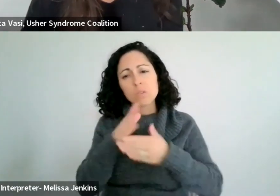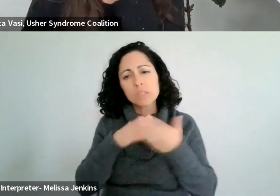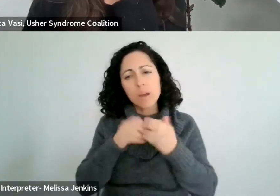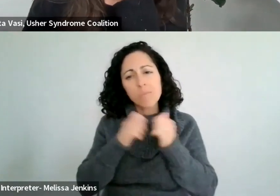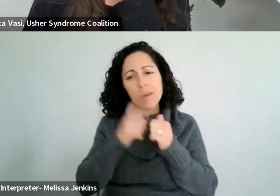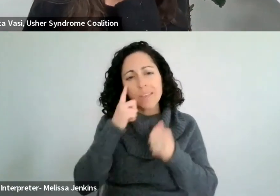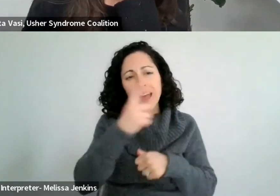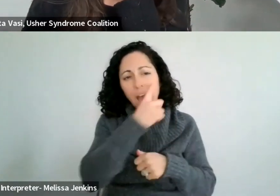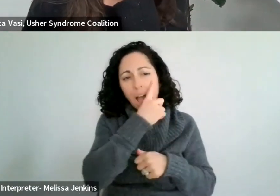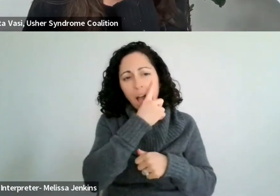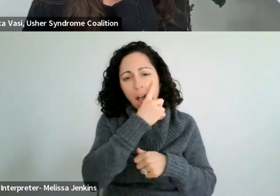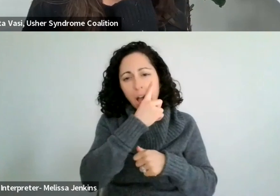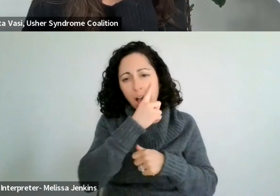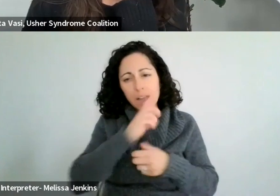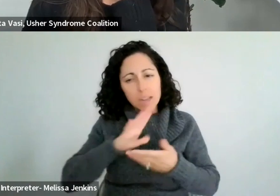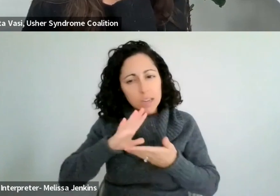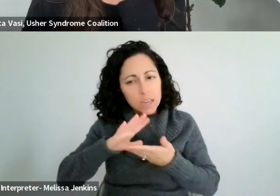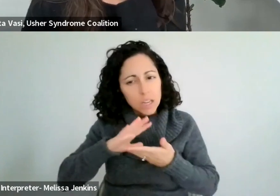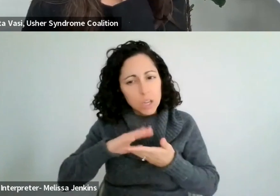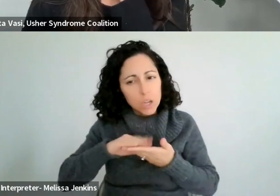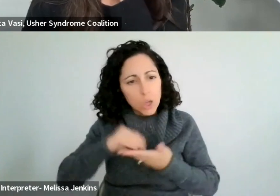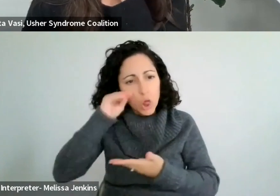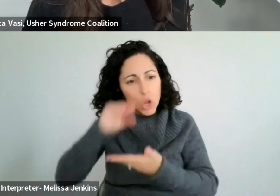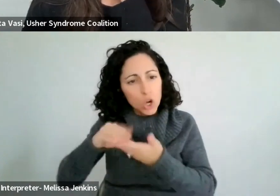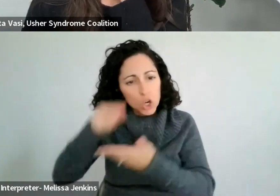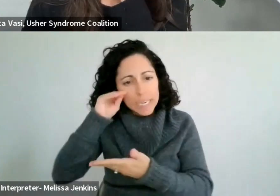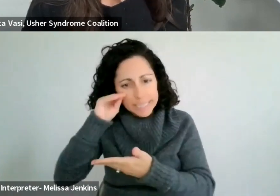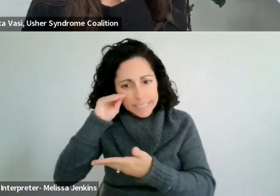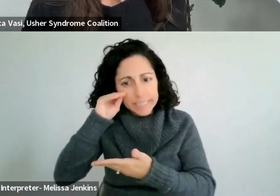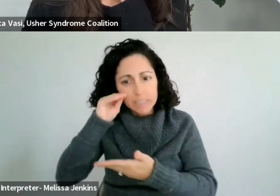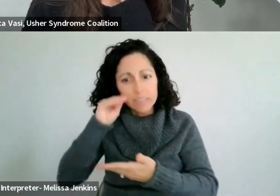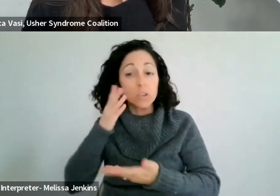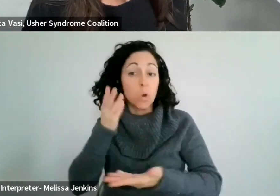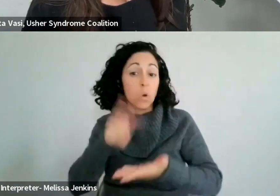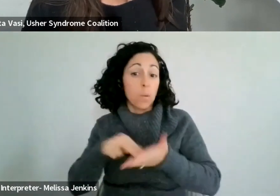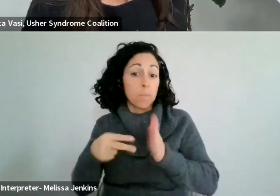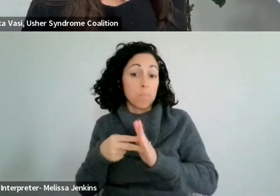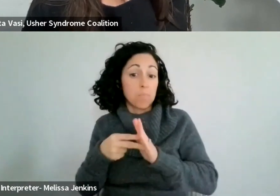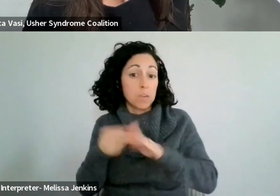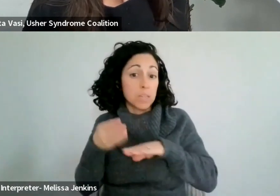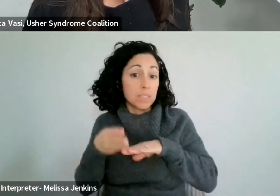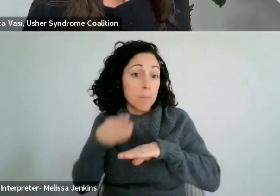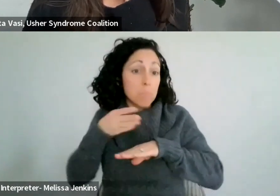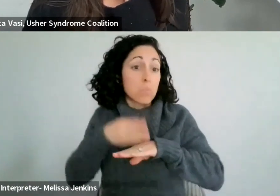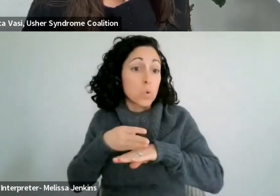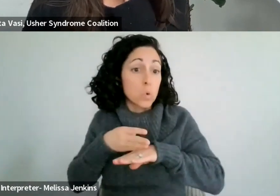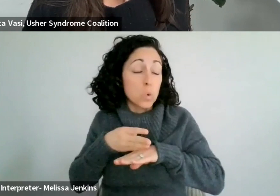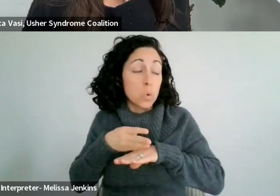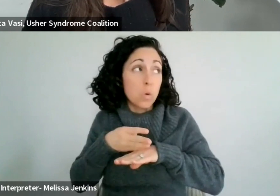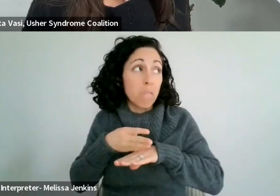And this may lead to slight improvements, but whether whether it's a true sustainable improvement,